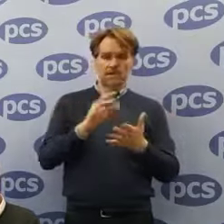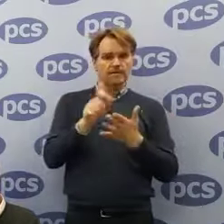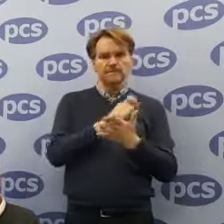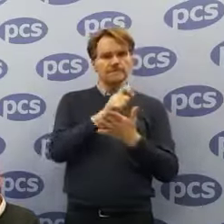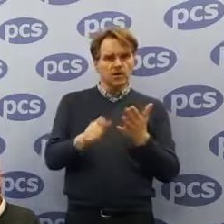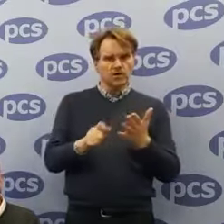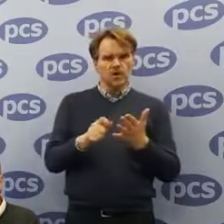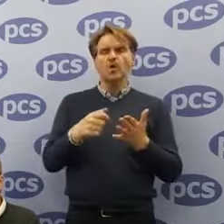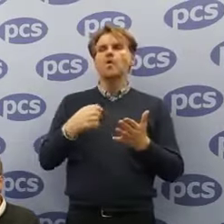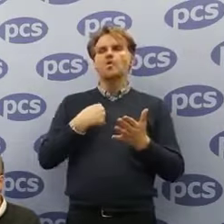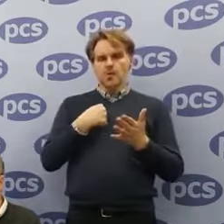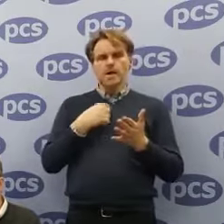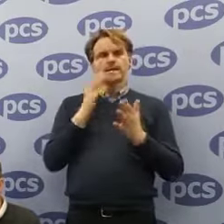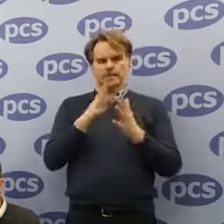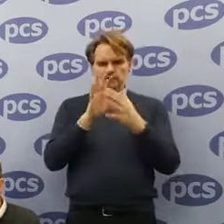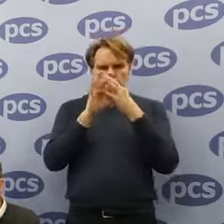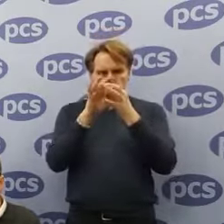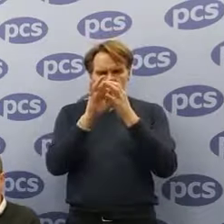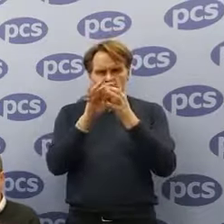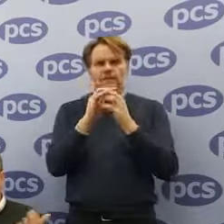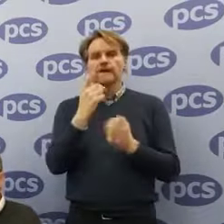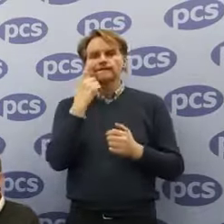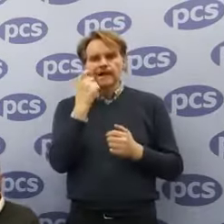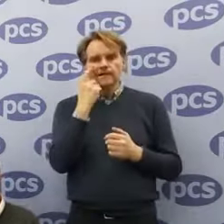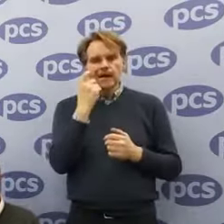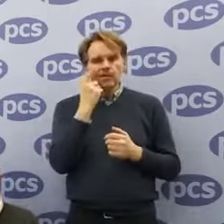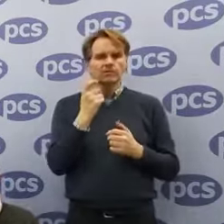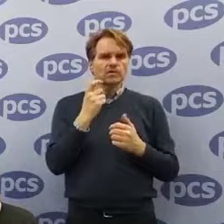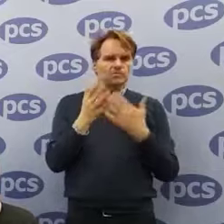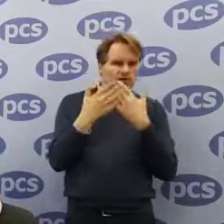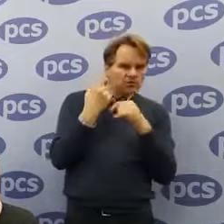people. We have got to get across, and I'm going to say something here that maybe